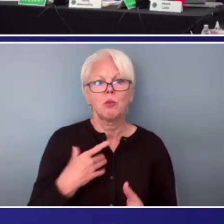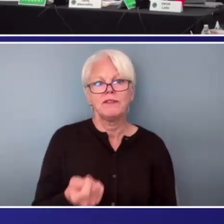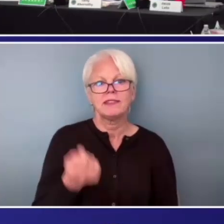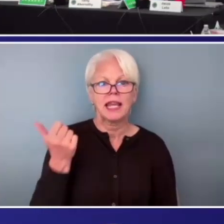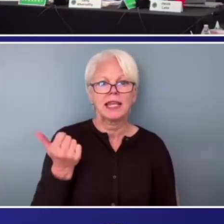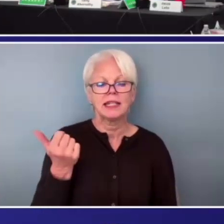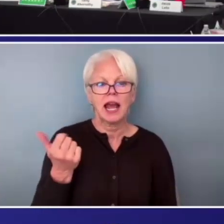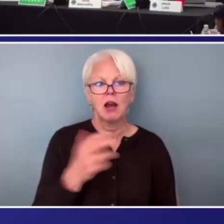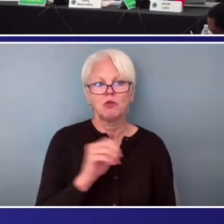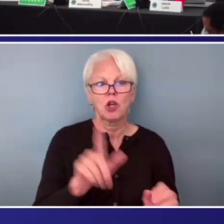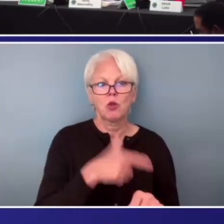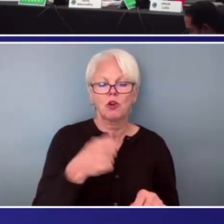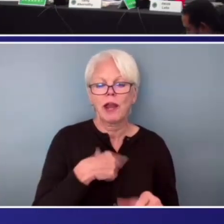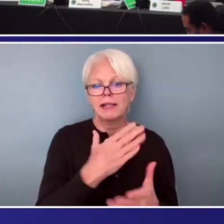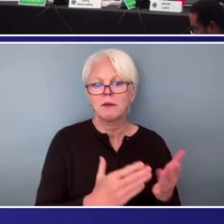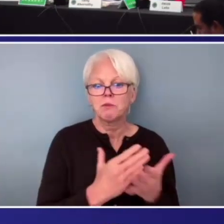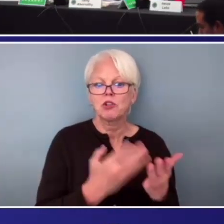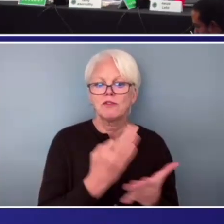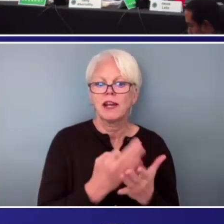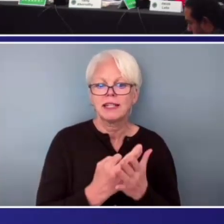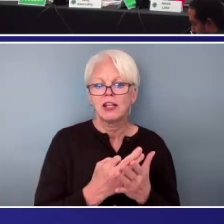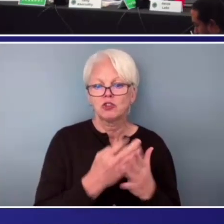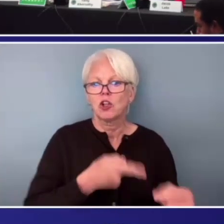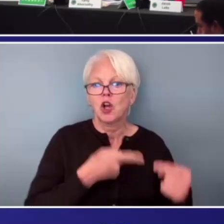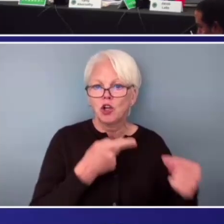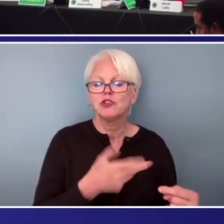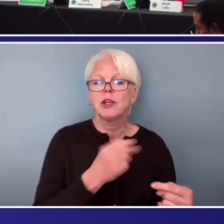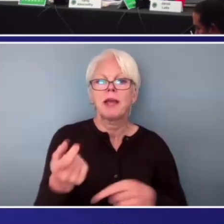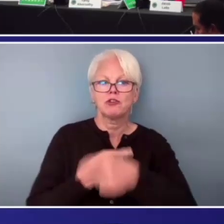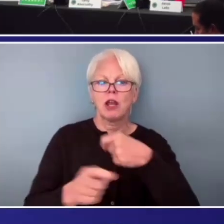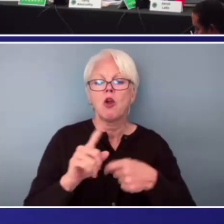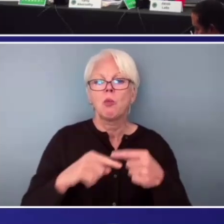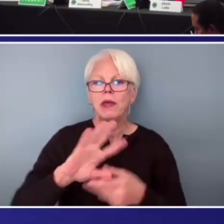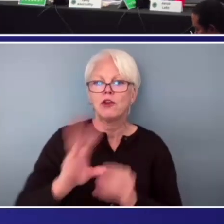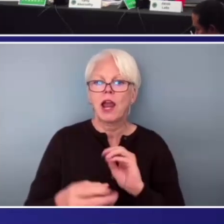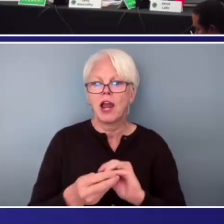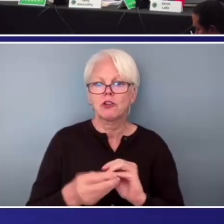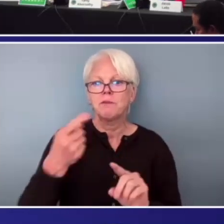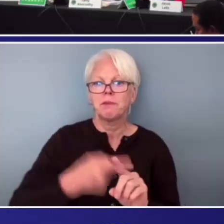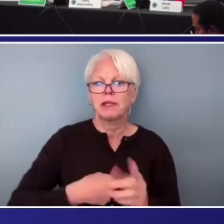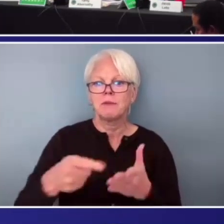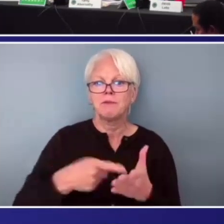longer has a partial financial hardship, and we have replaced when their aggregate monthly payment amount exceeds the applicable amount.